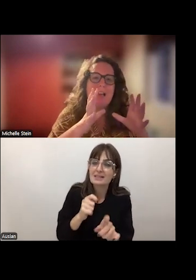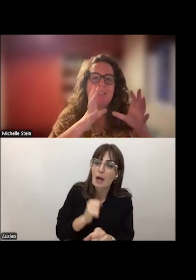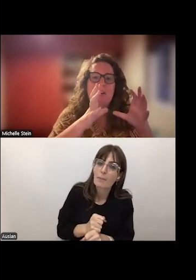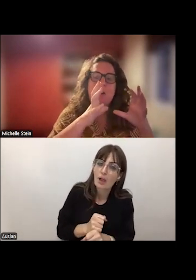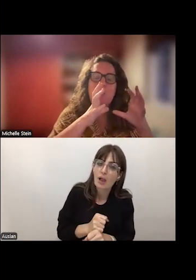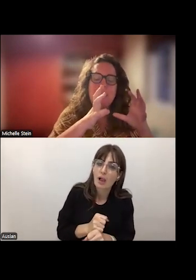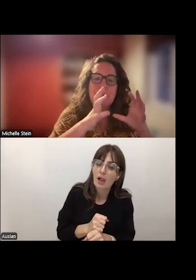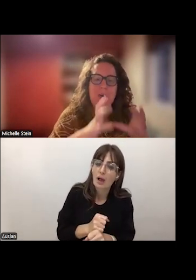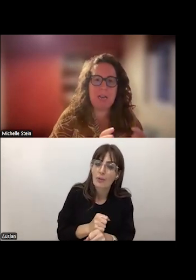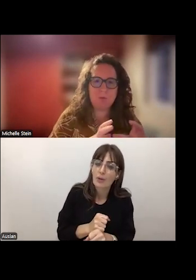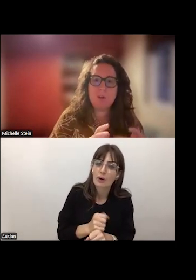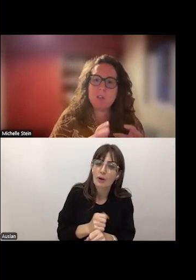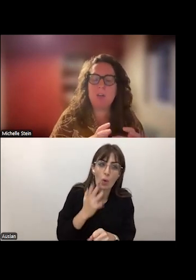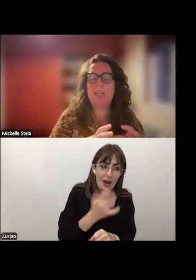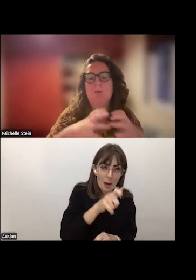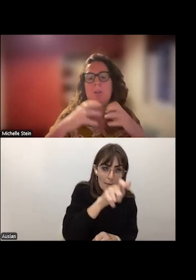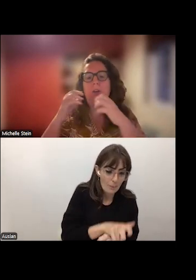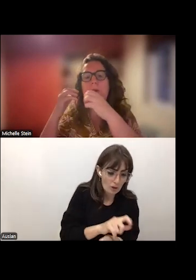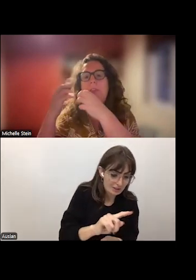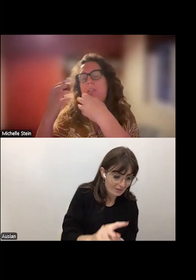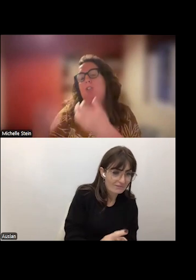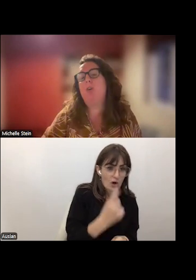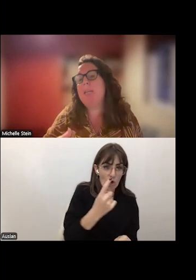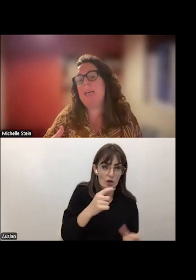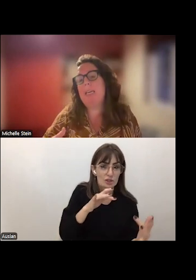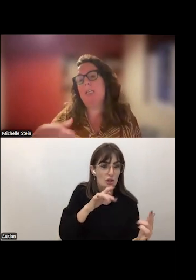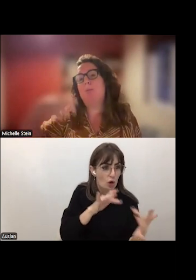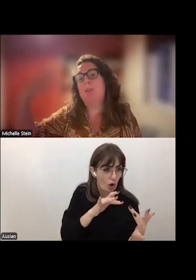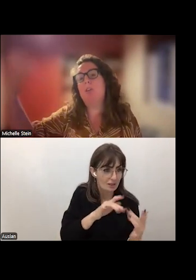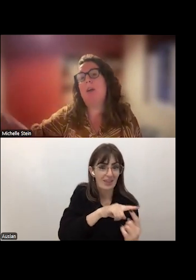as in when someone has first contact with you, and then during the engagement with you,